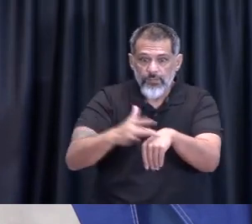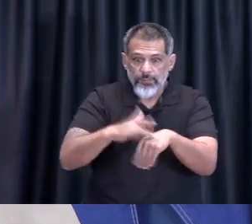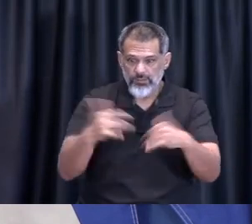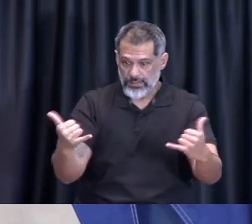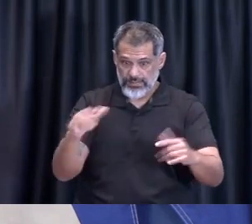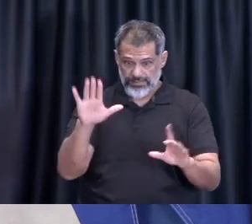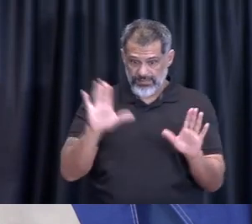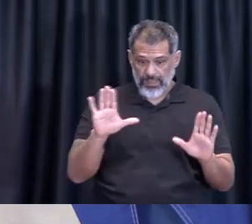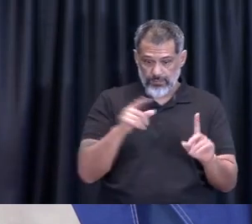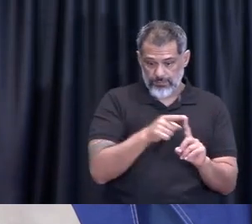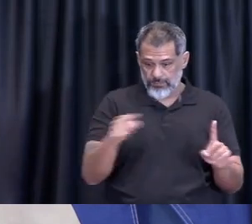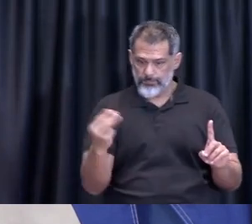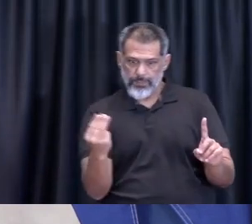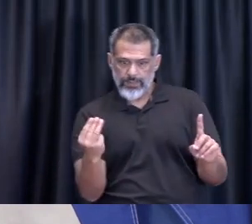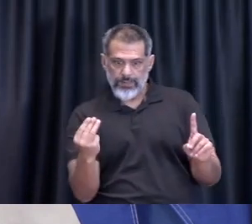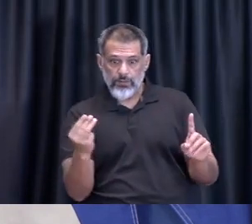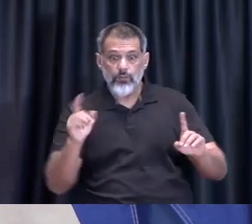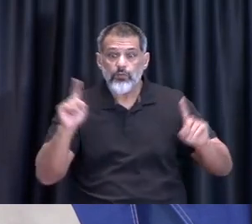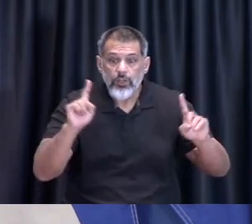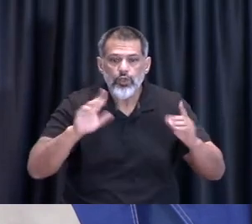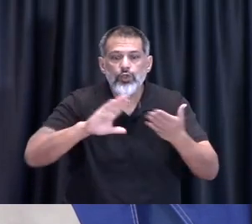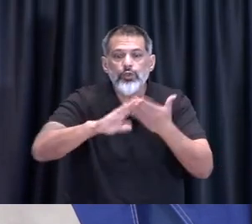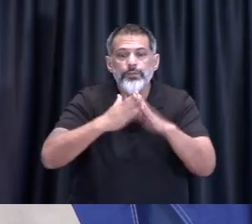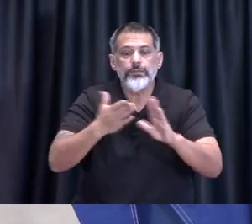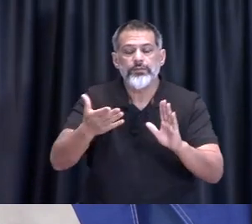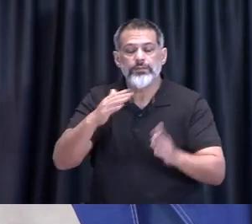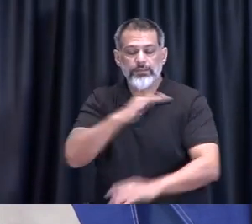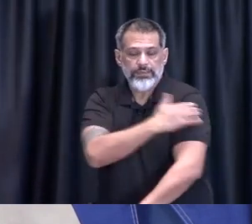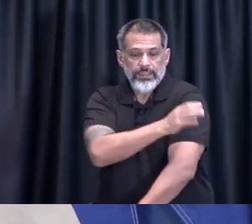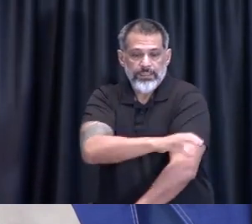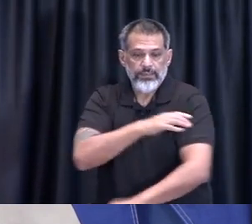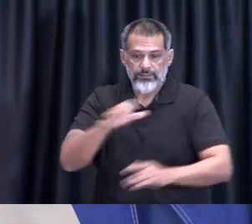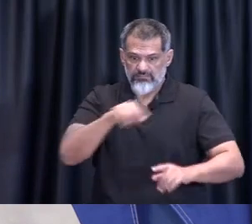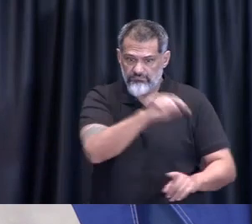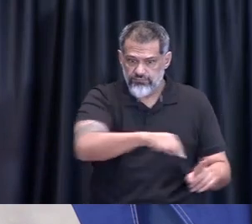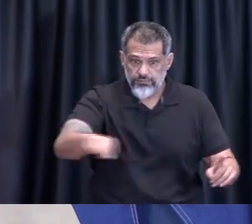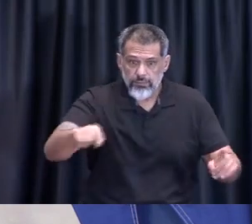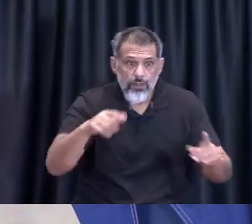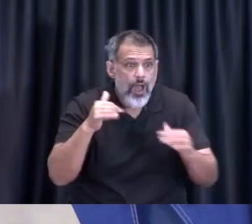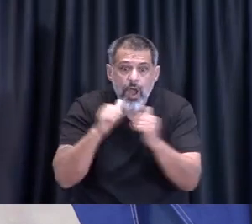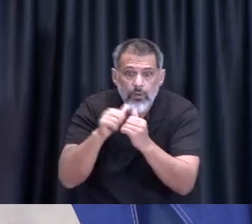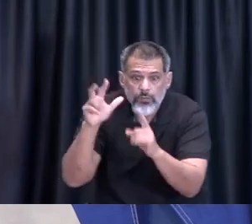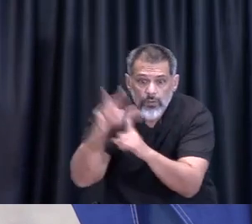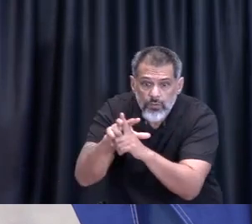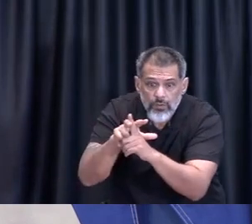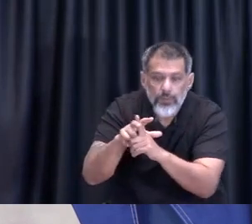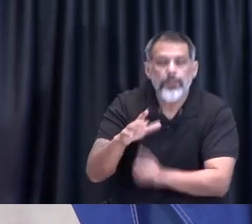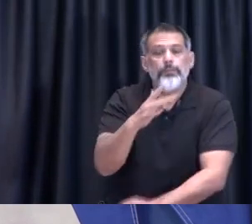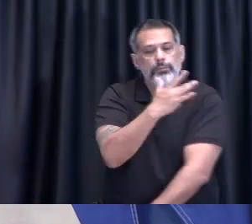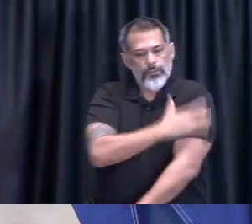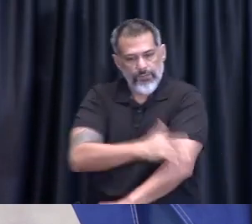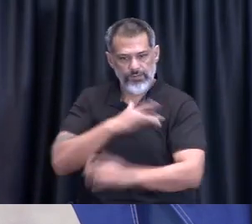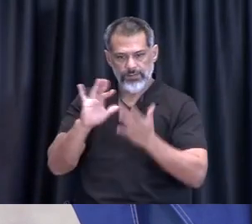City-run vaccination clinics and so those can be accessed in the usual manner through the provincial booking system, which can be most